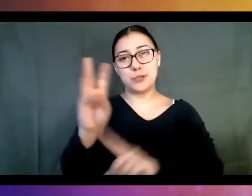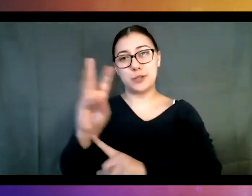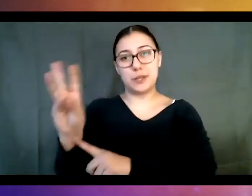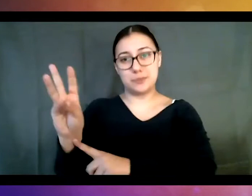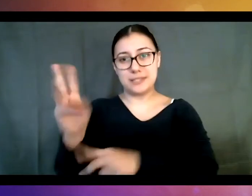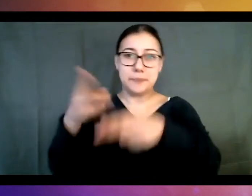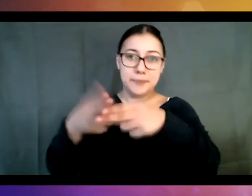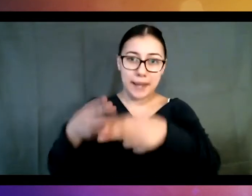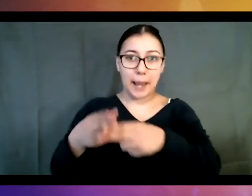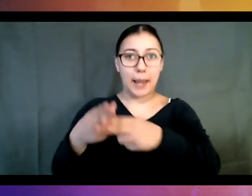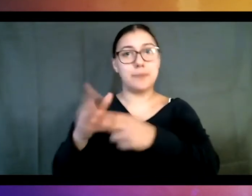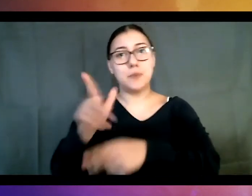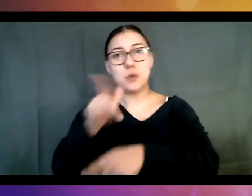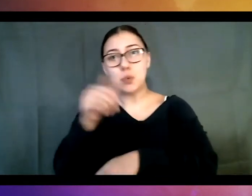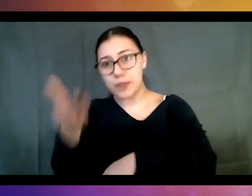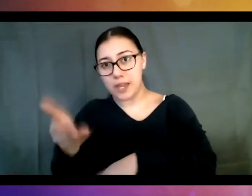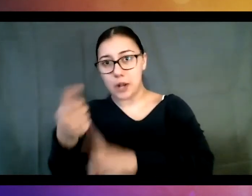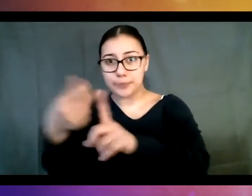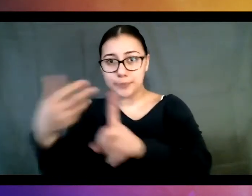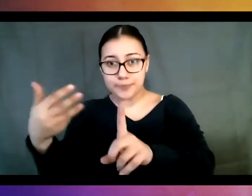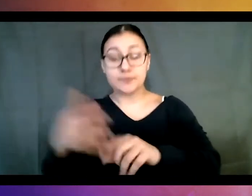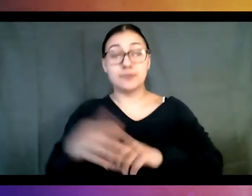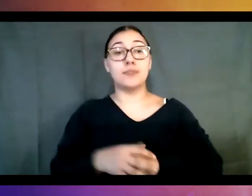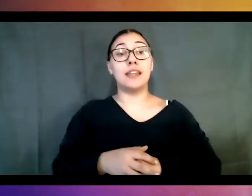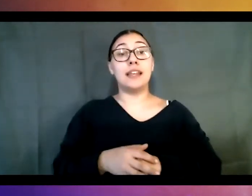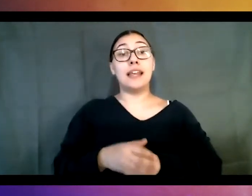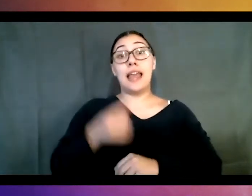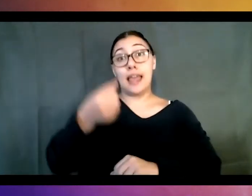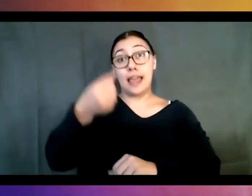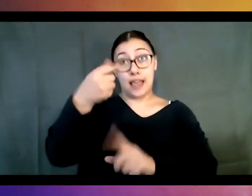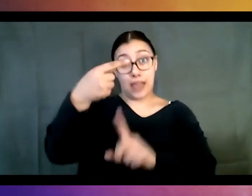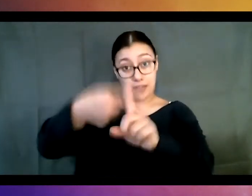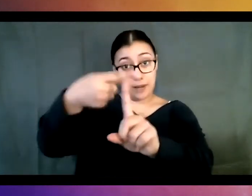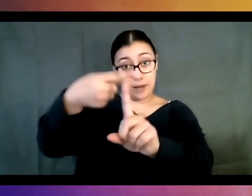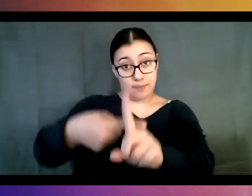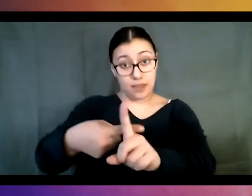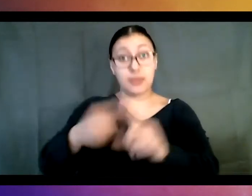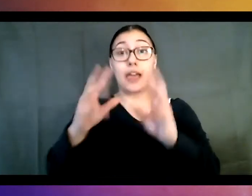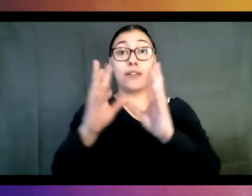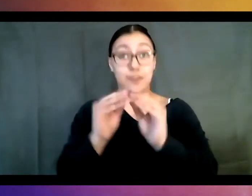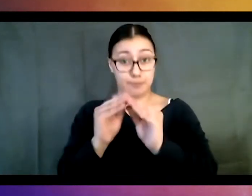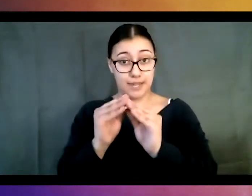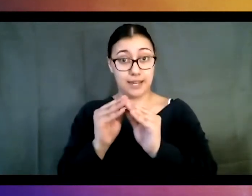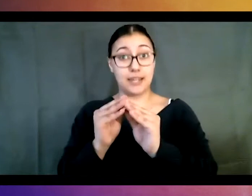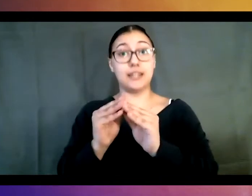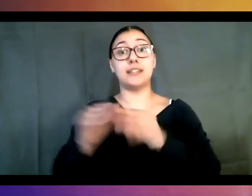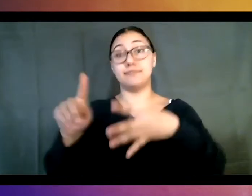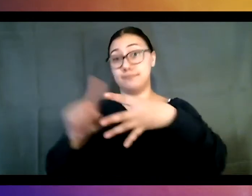evening, from six to eight PM. Meetings are open to the public.